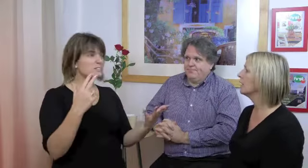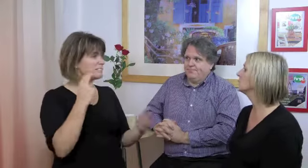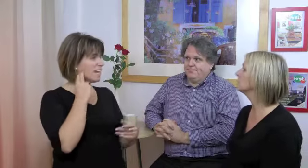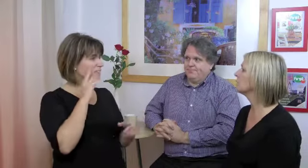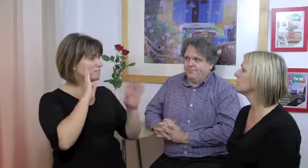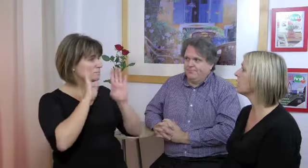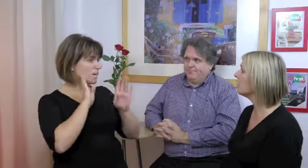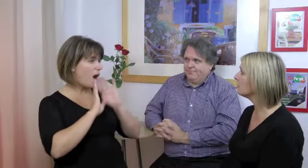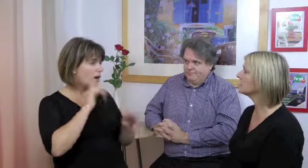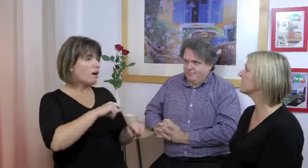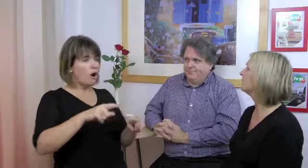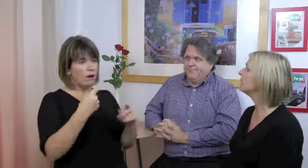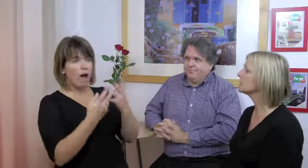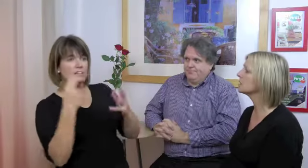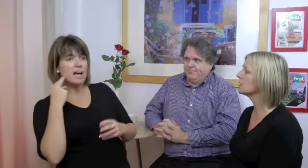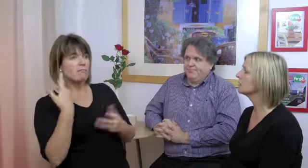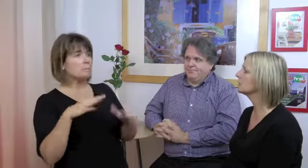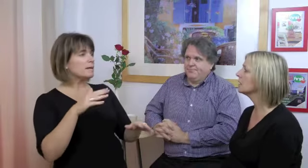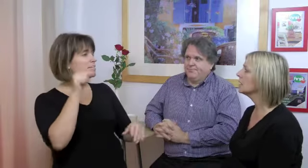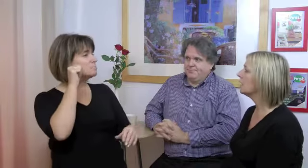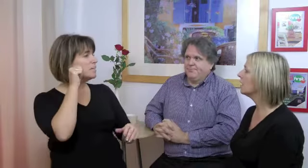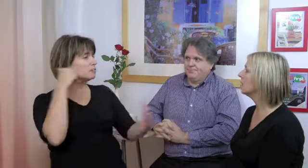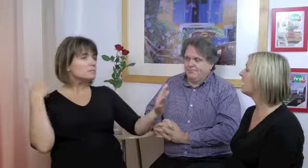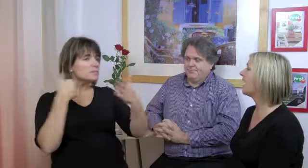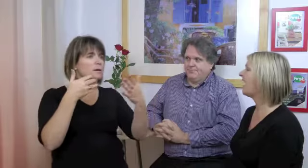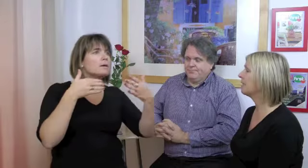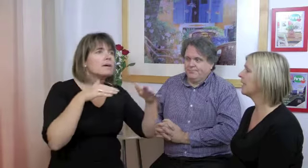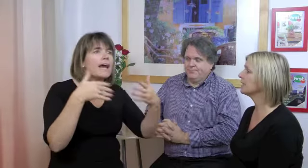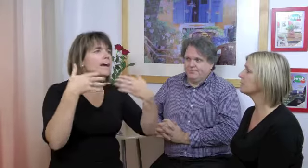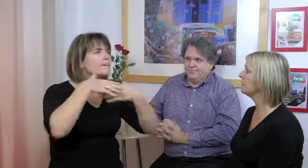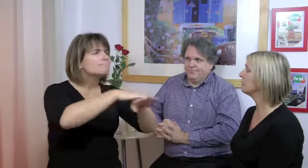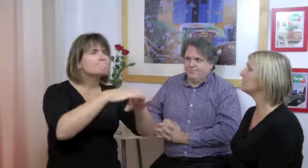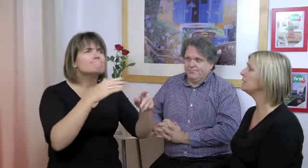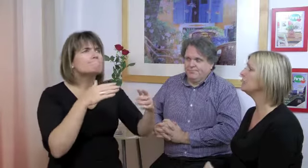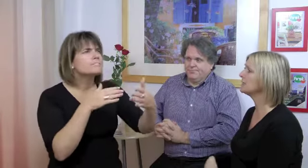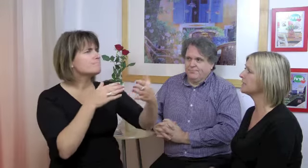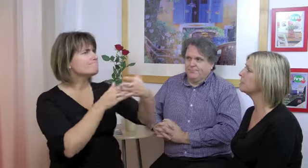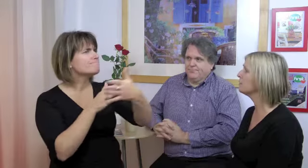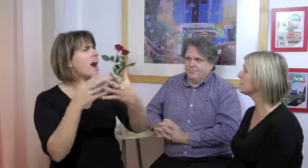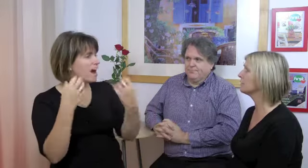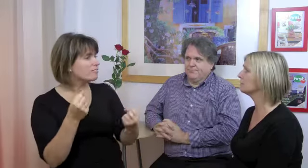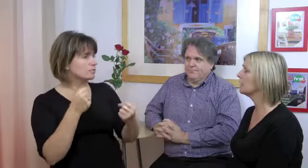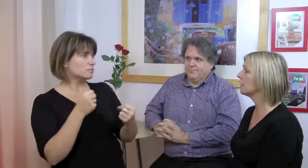That's right because there are lots of deaf youngsters who have limits when they've tried